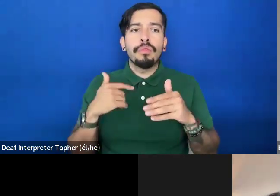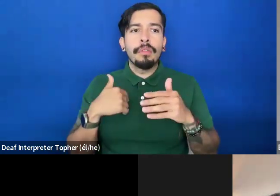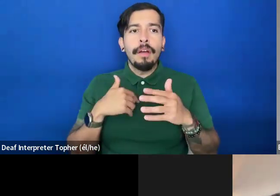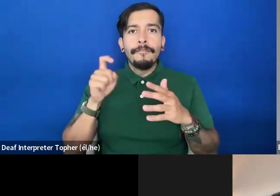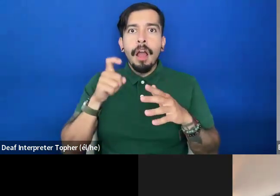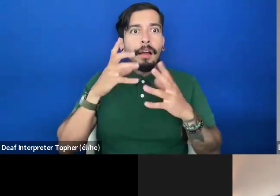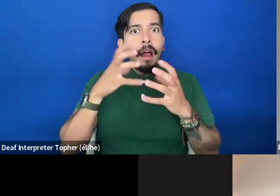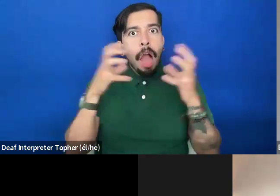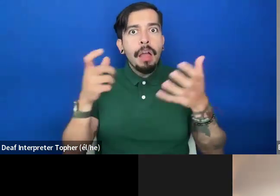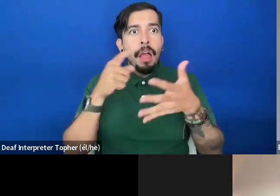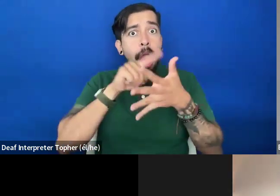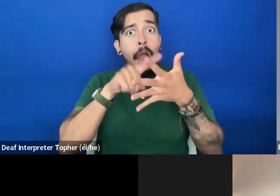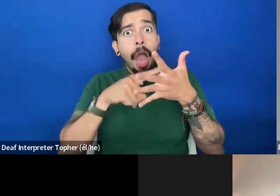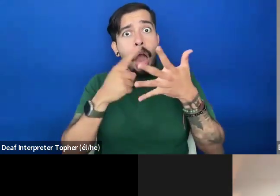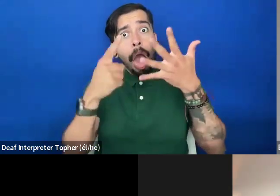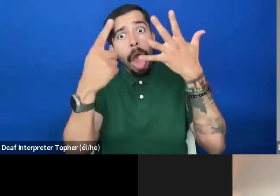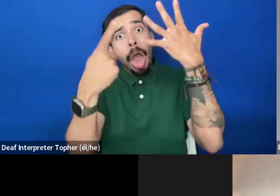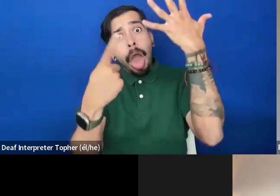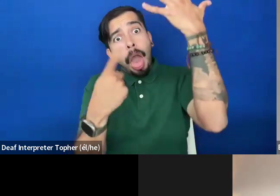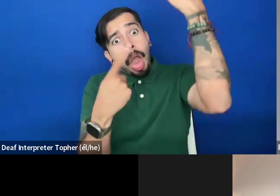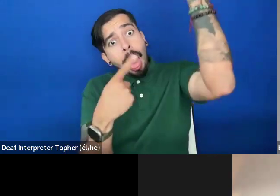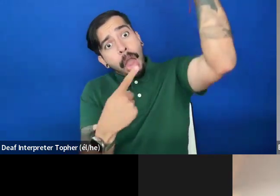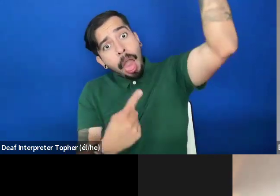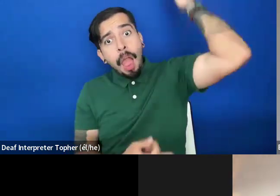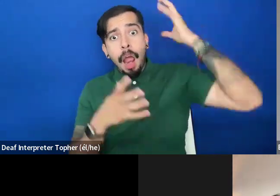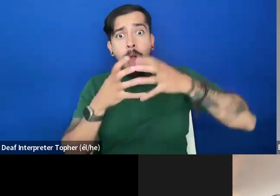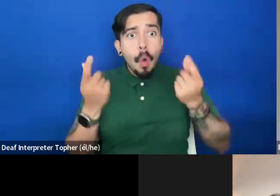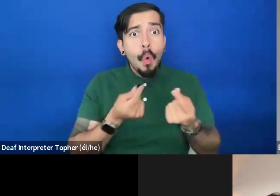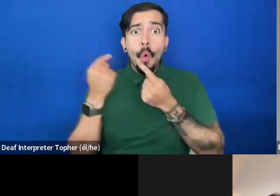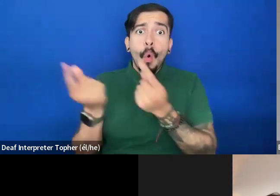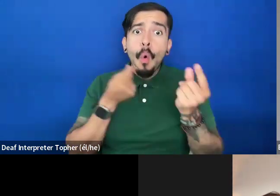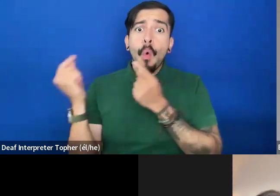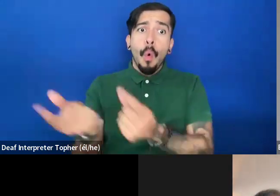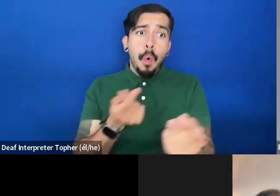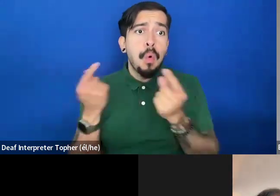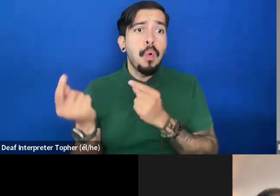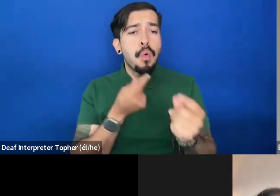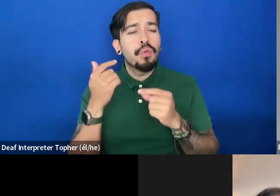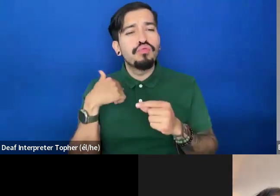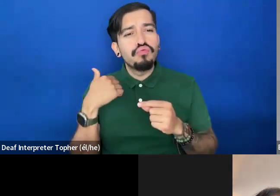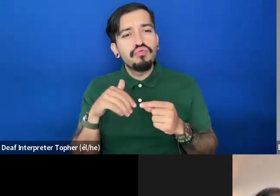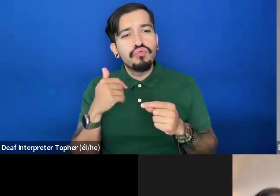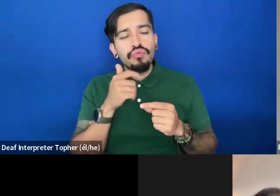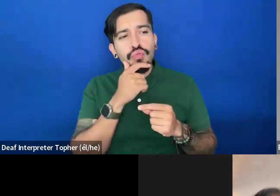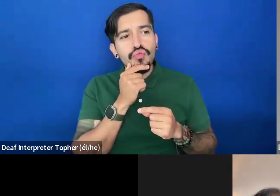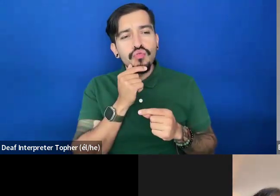Um, so those are some of the things that come to mind when I think about care. But I also think, um, that, that to disabled people, and,